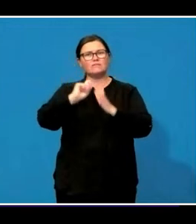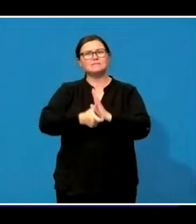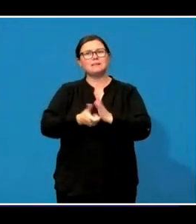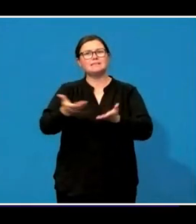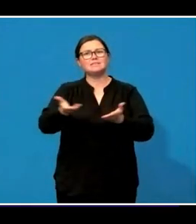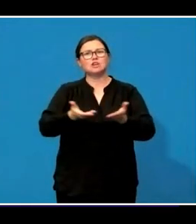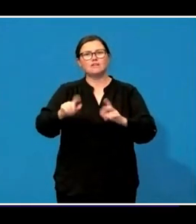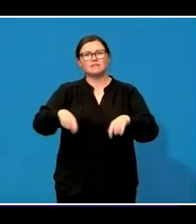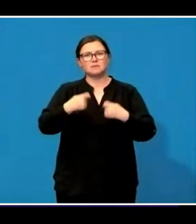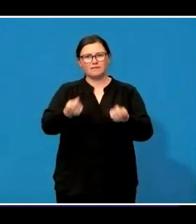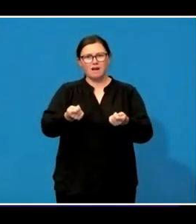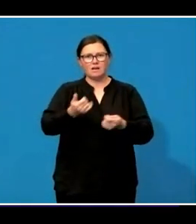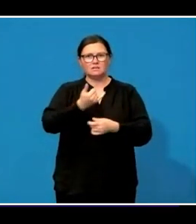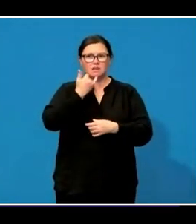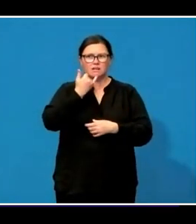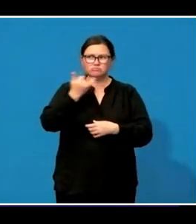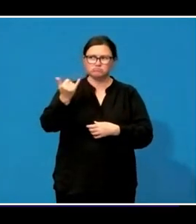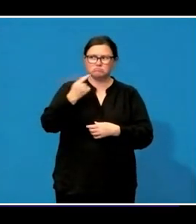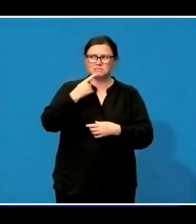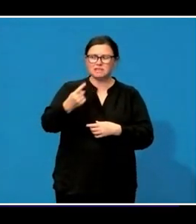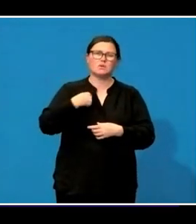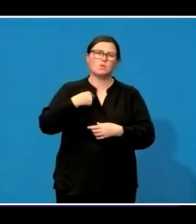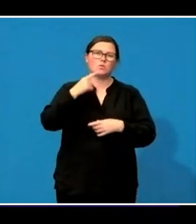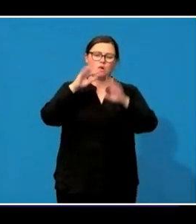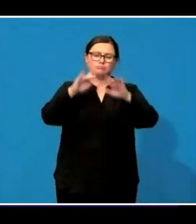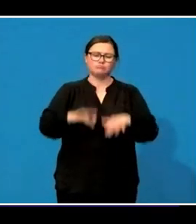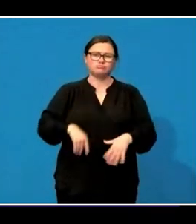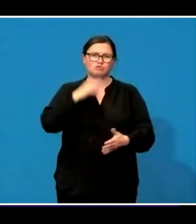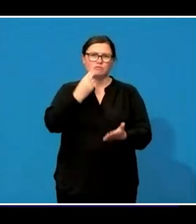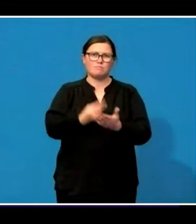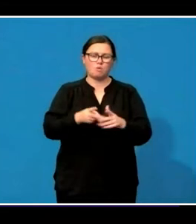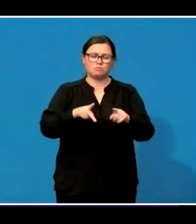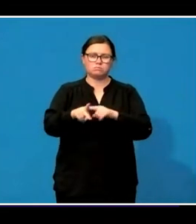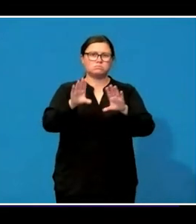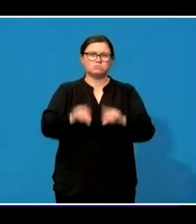going to make a mandatory report. We are withdrawing his funding and we are making a mandatory report so that he can be